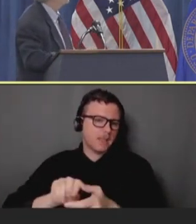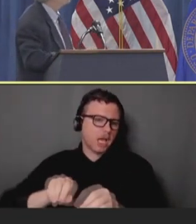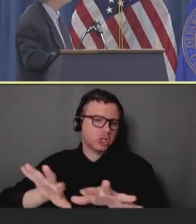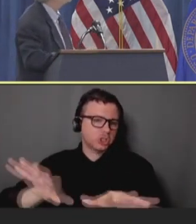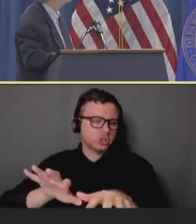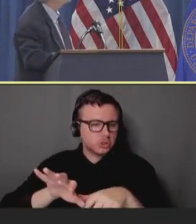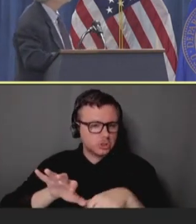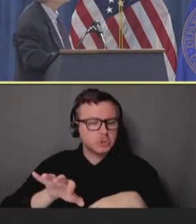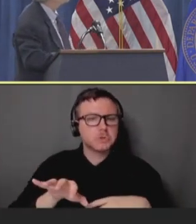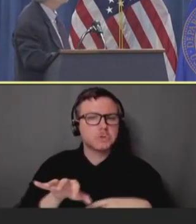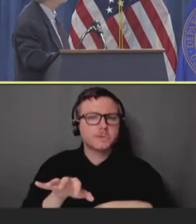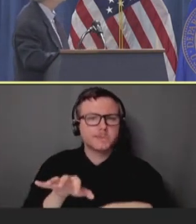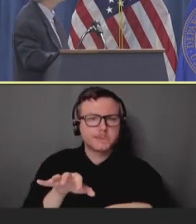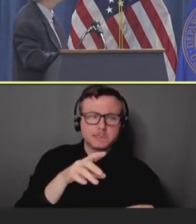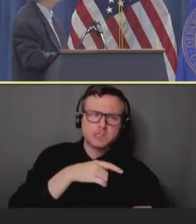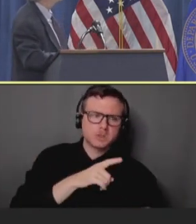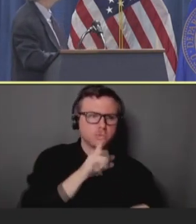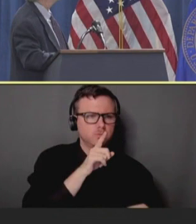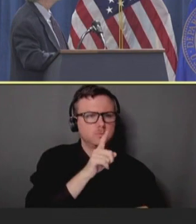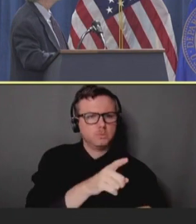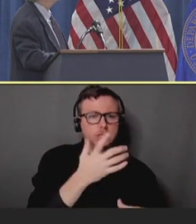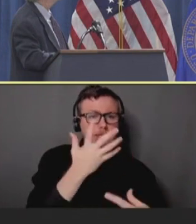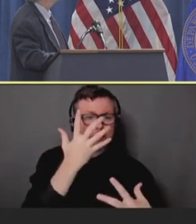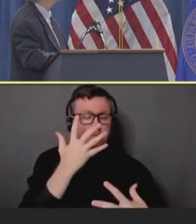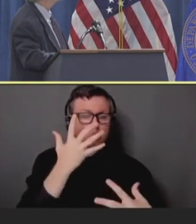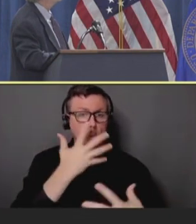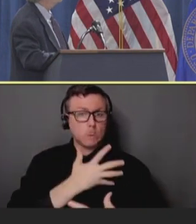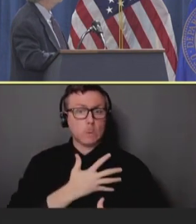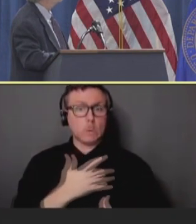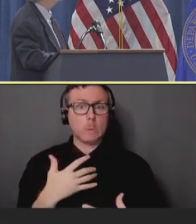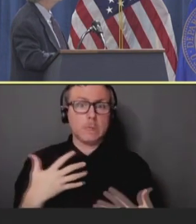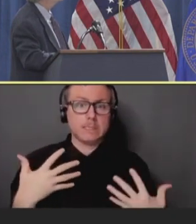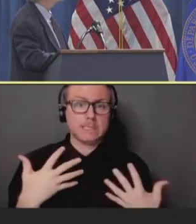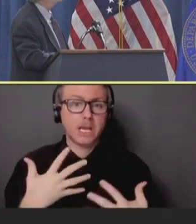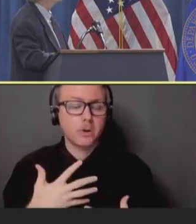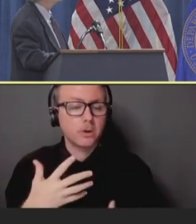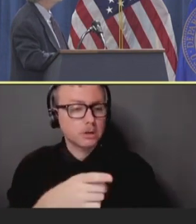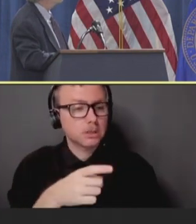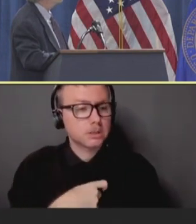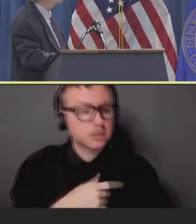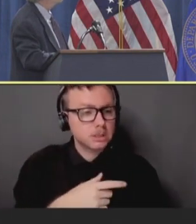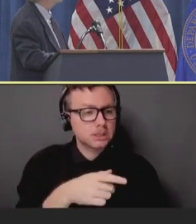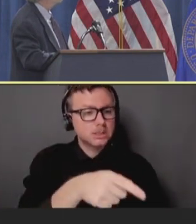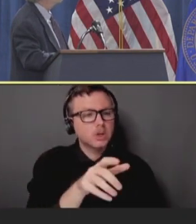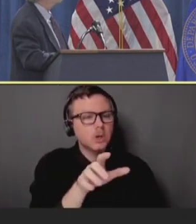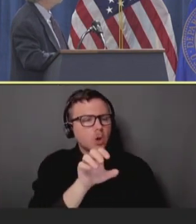And it's really scary, because the headline is A COVID Silver Lining?